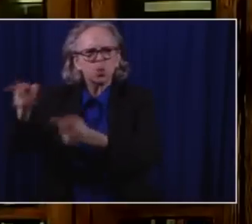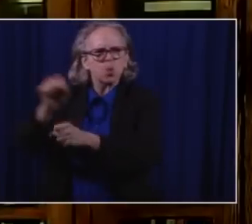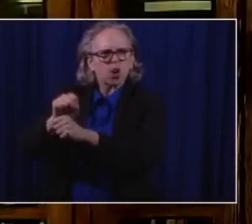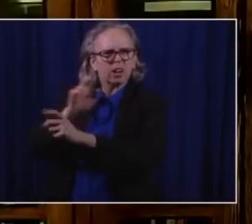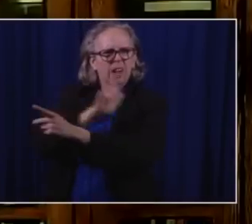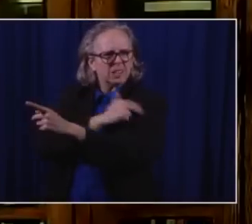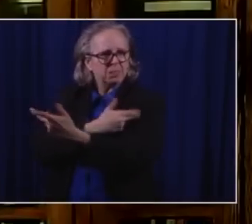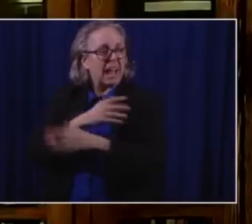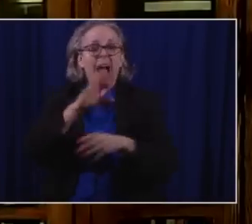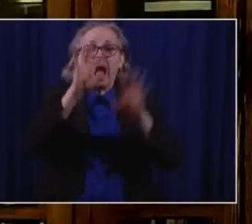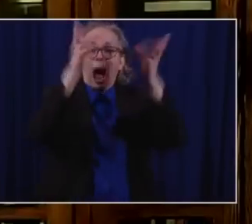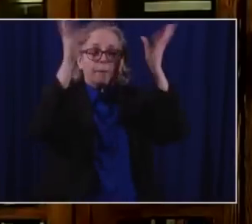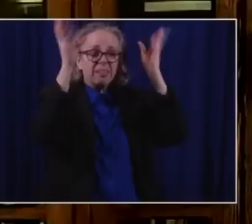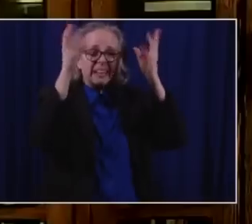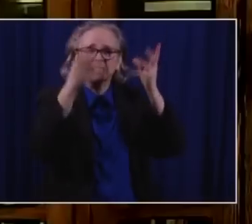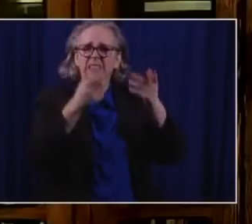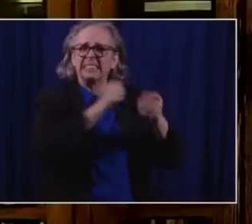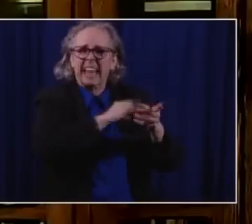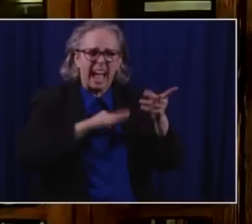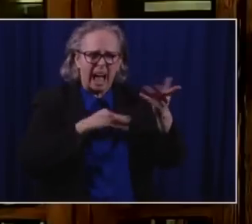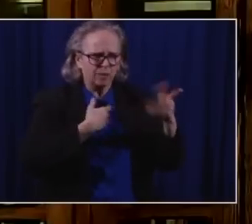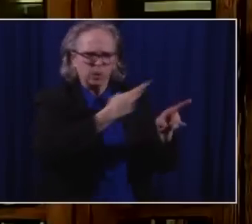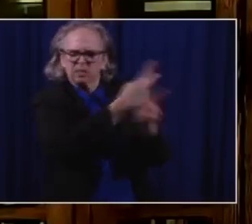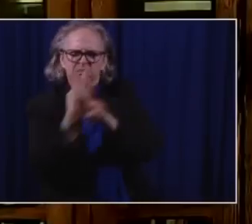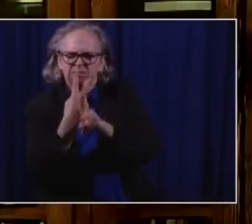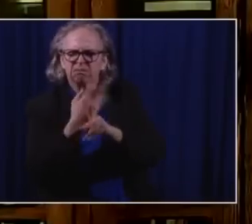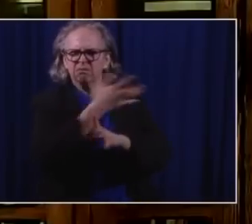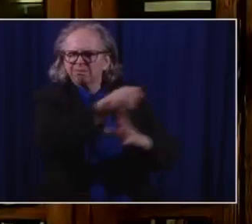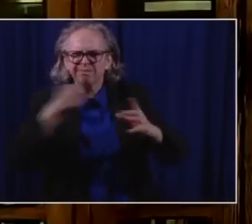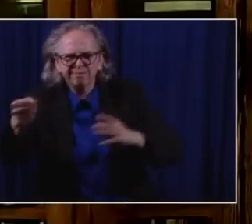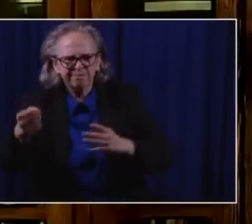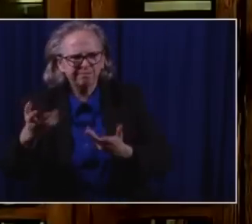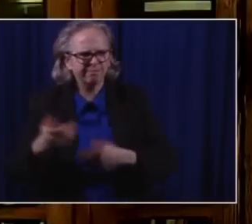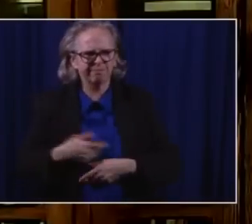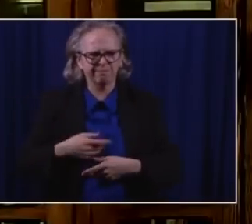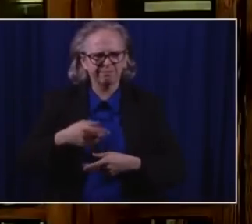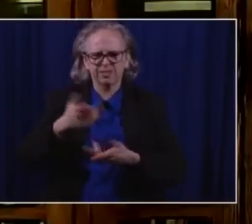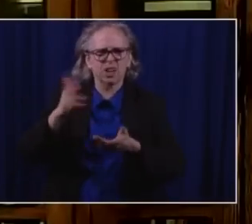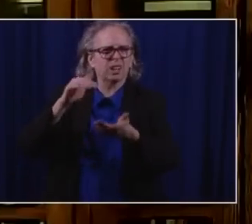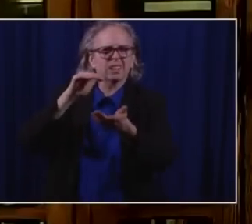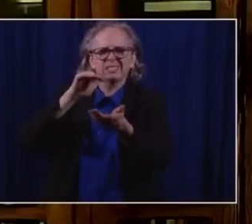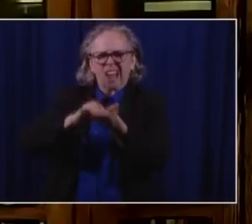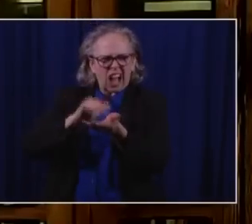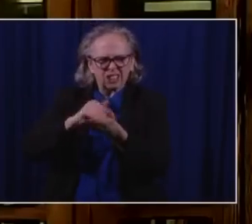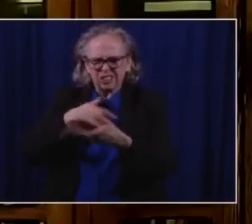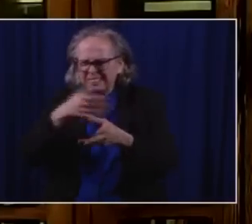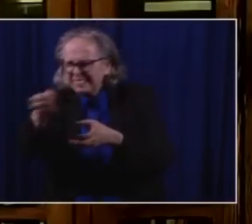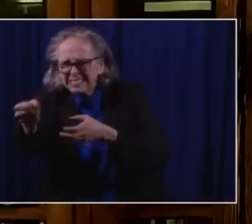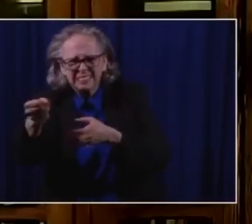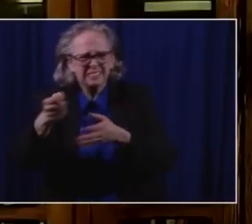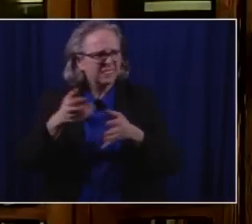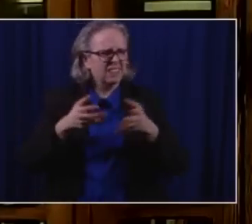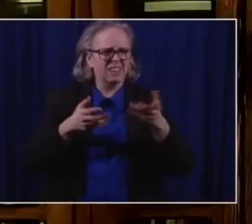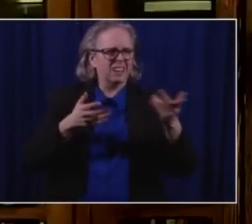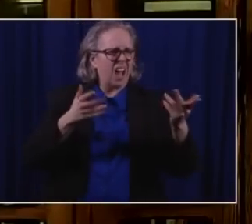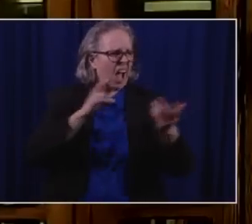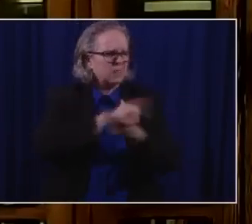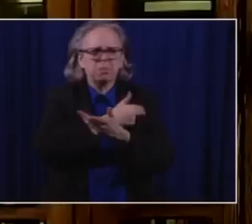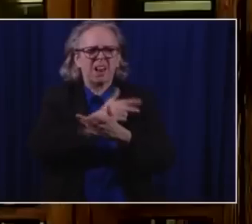mainly to redeploy those staff to work in the hospital and potentially even into its weekly Nick so outside of